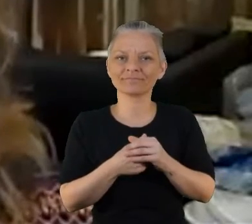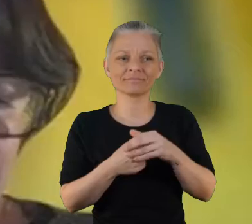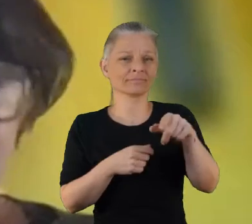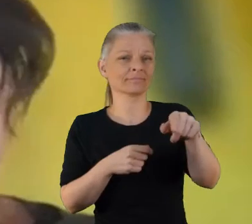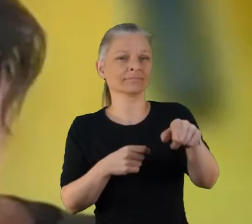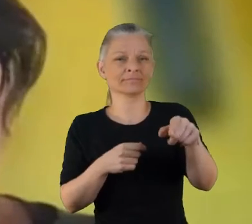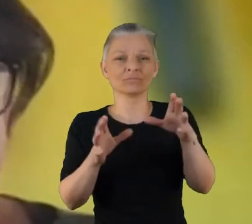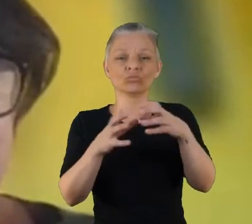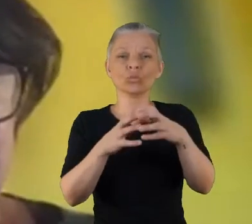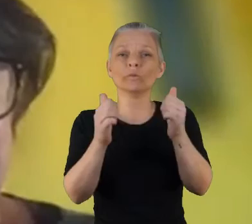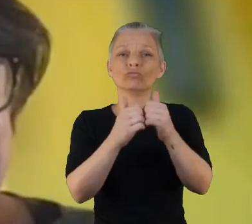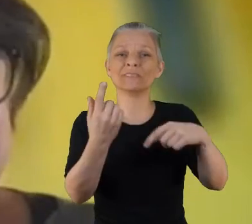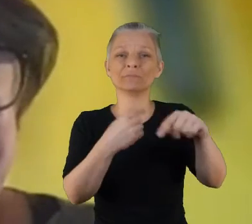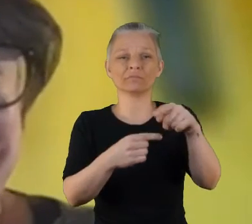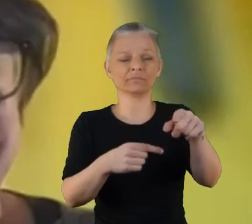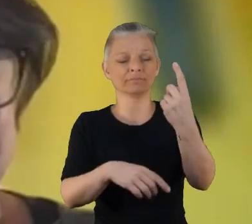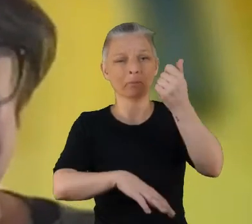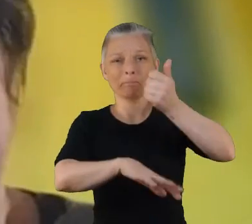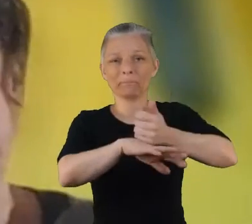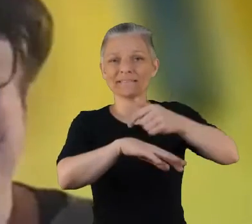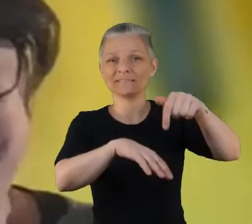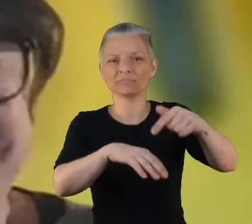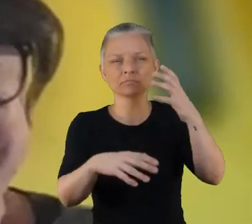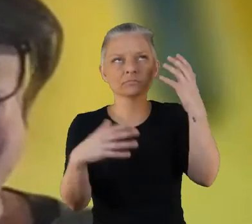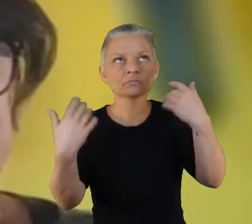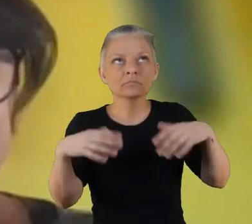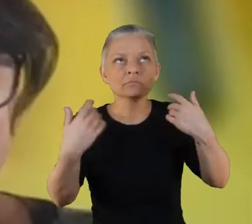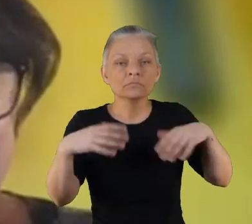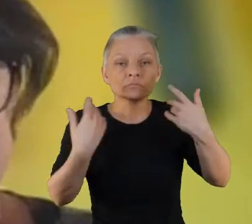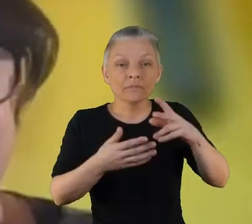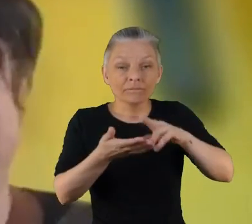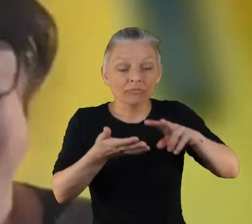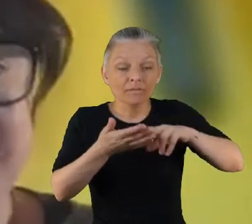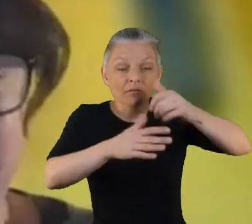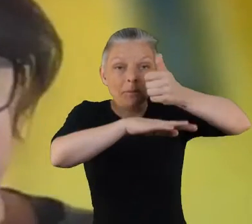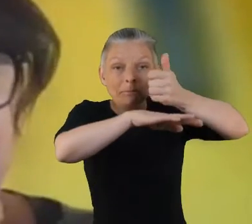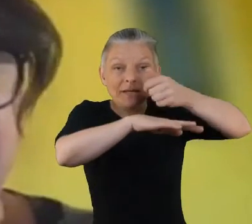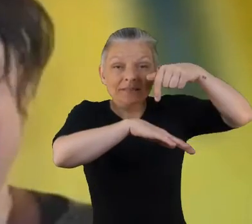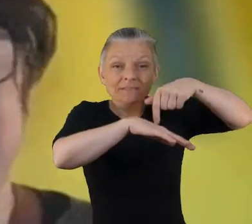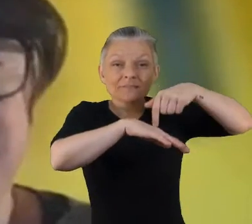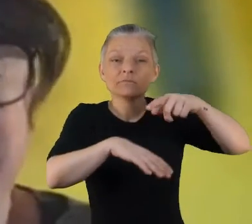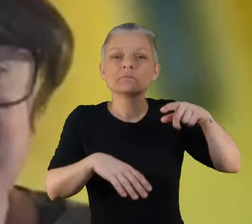Having a group agreement. One of the basics. It sounds incredibly basic. Some people might